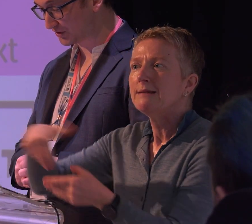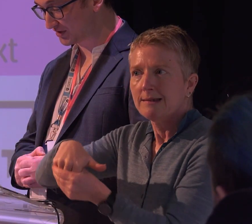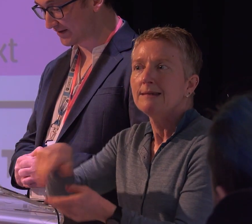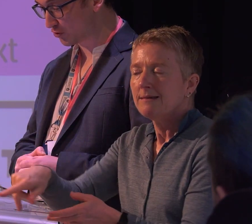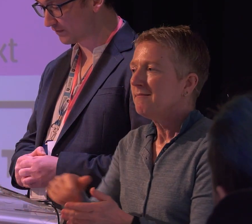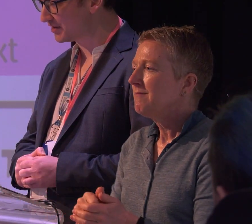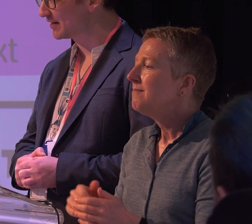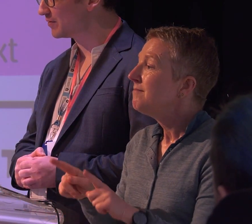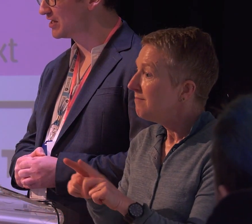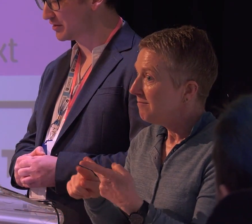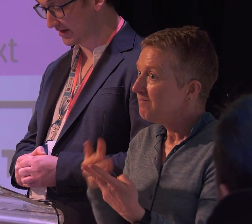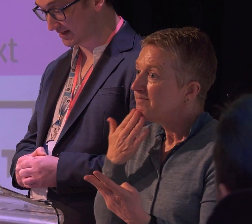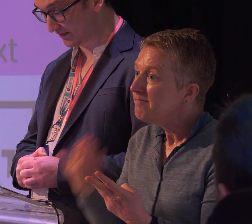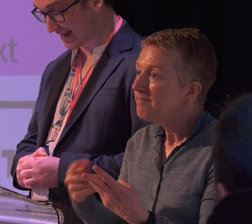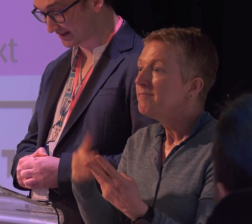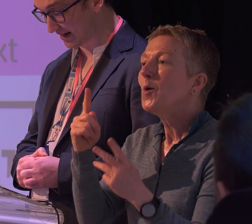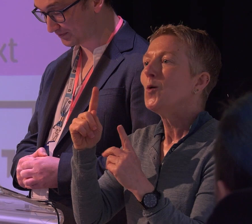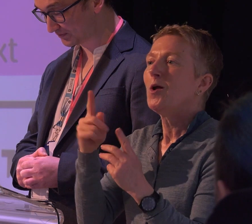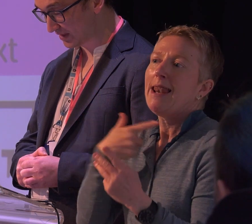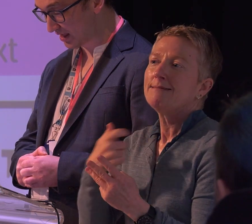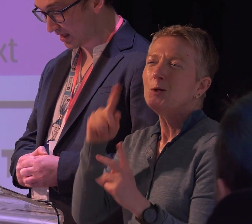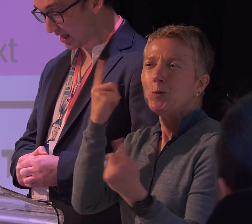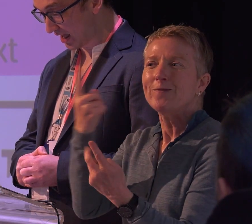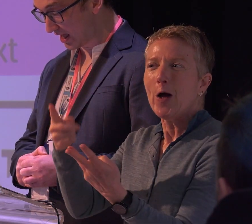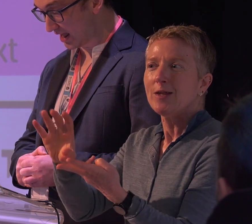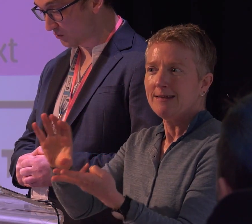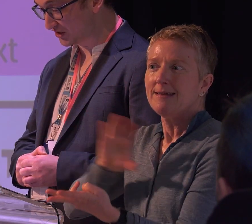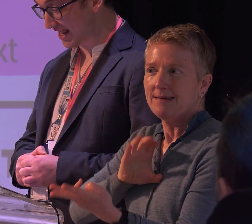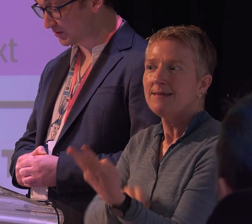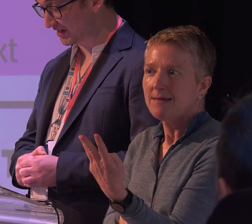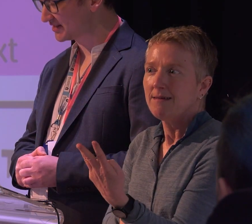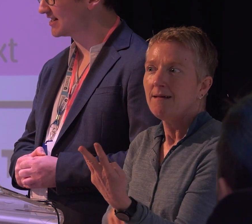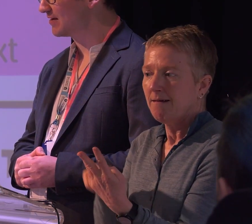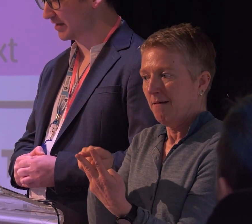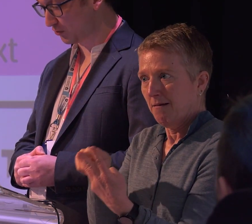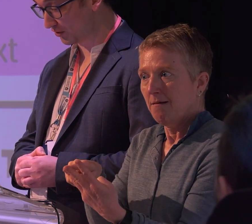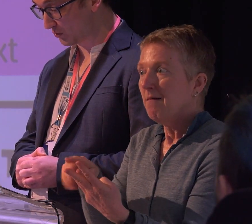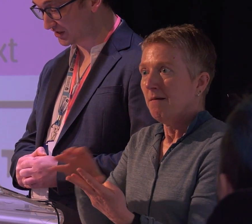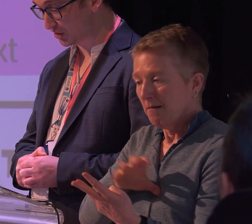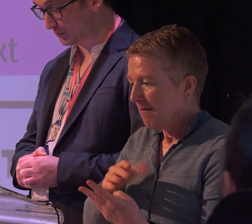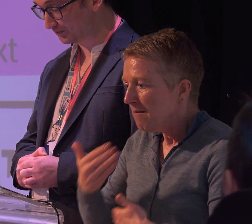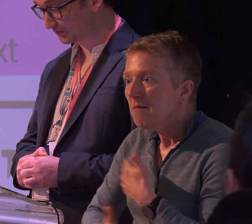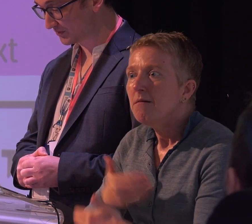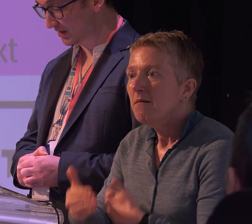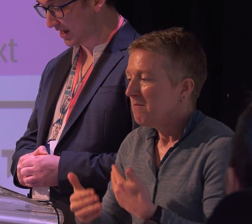to receive core funding from the University of Leicester, which enables us to deliver all that we do,